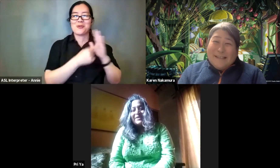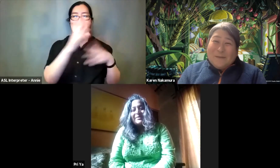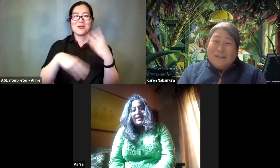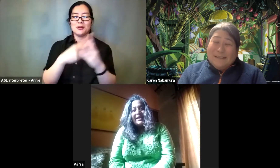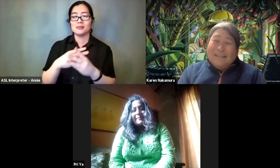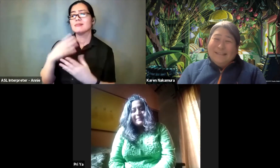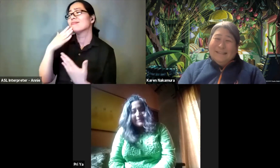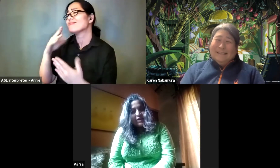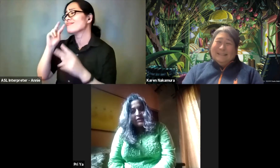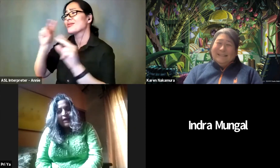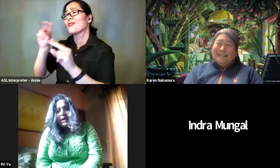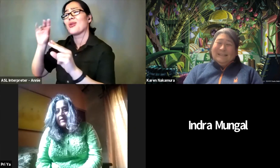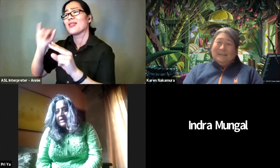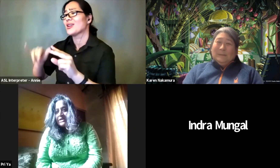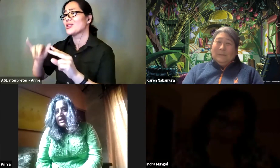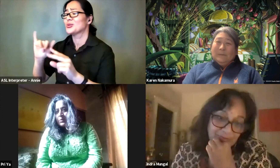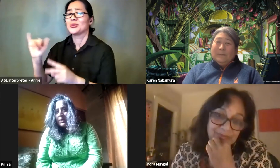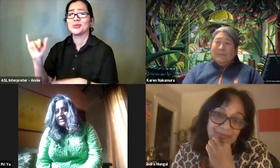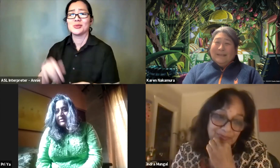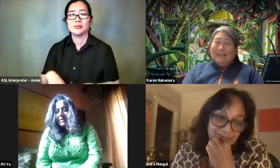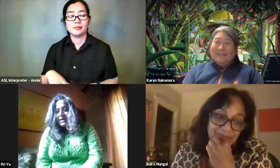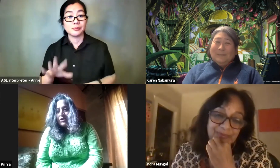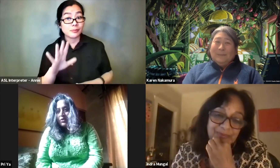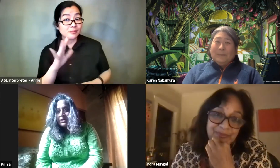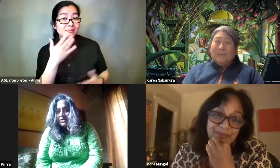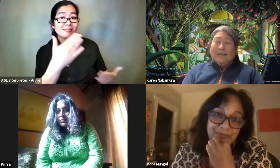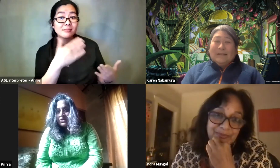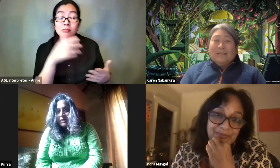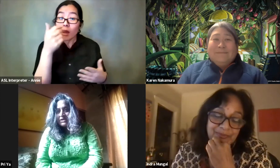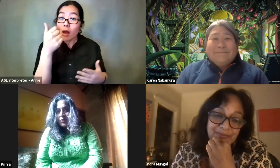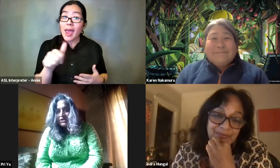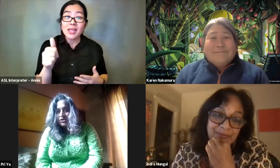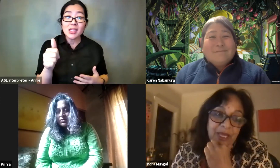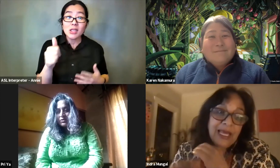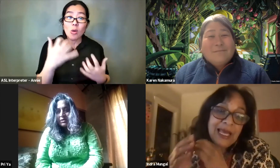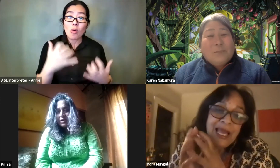Priya Ramasubban: Thank you, and is the is there anybody in the audience who wants to ask a question or.